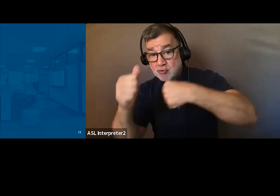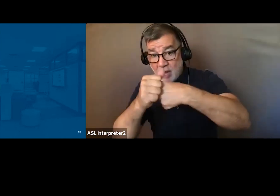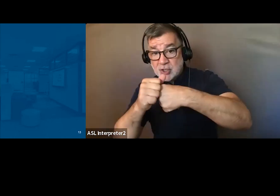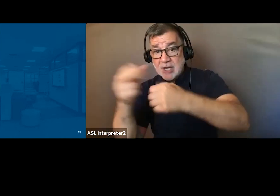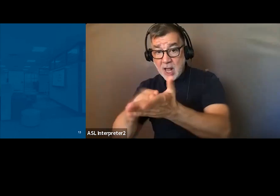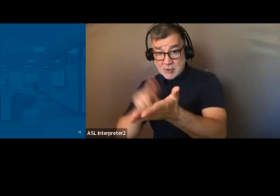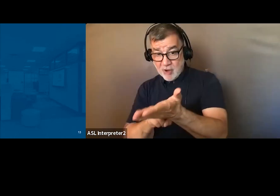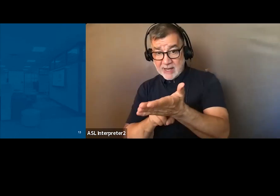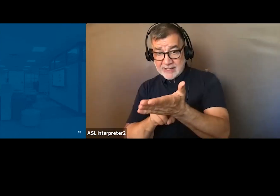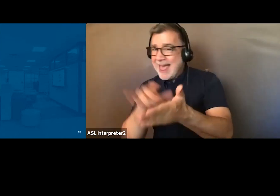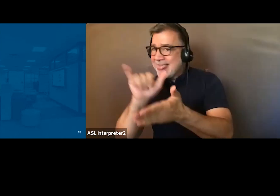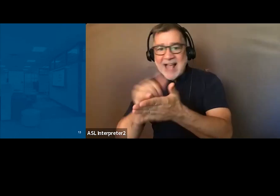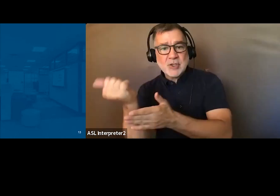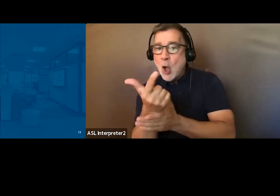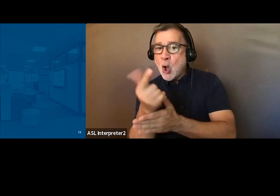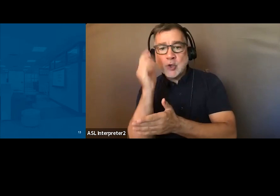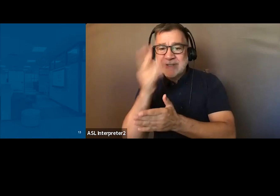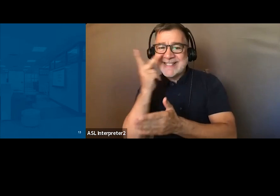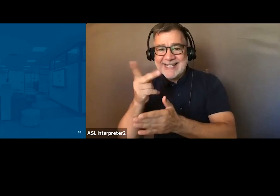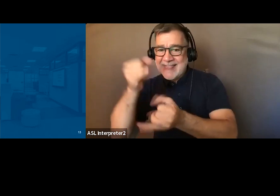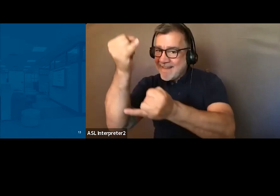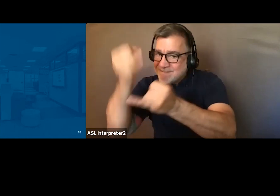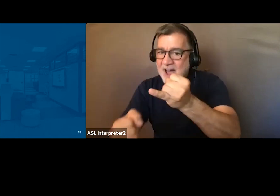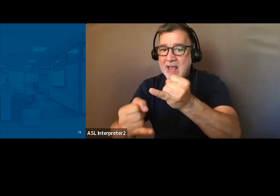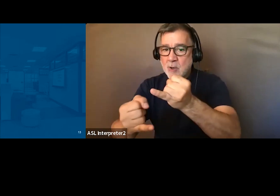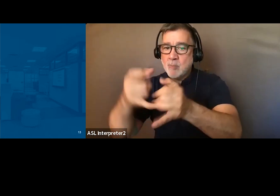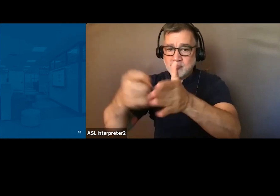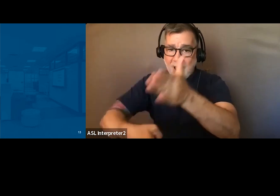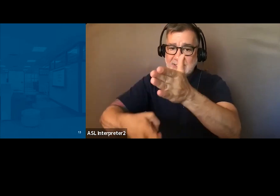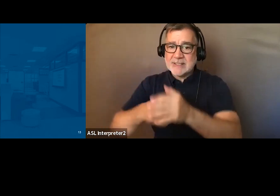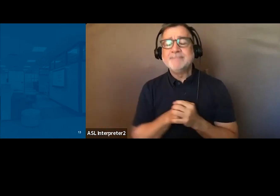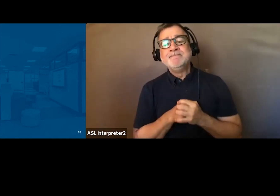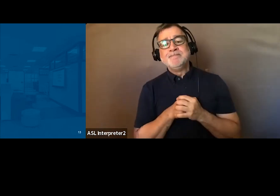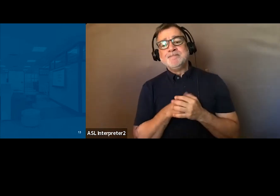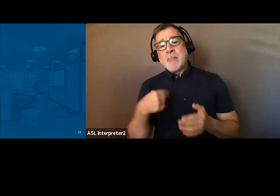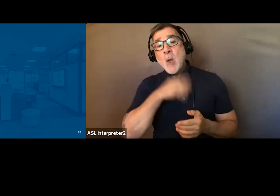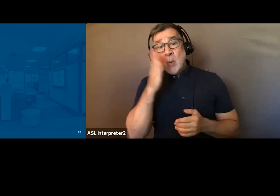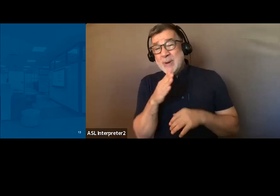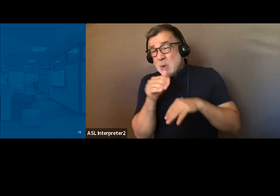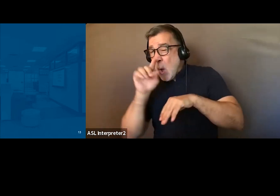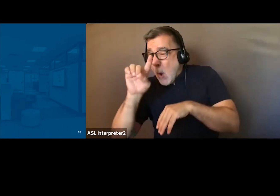So we're only going to send a revision if something changes in the project